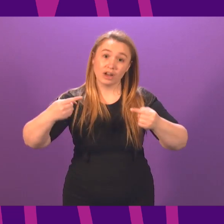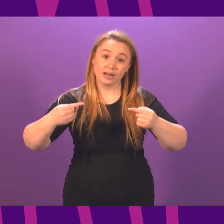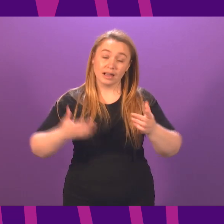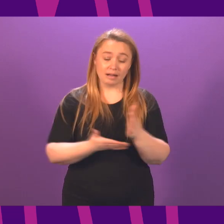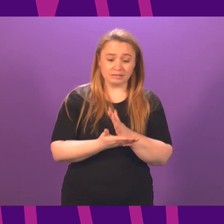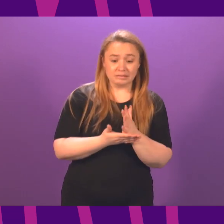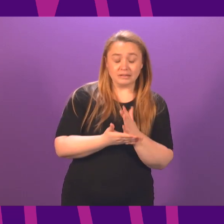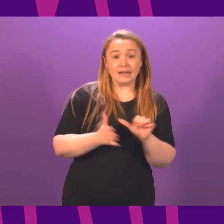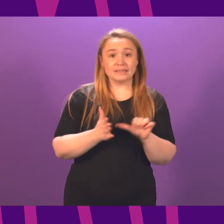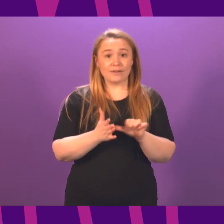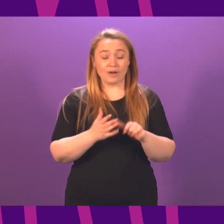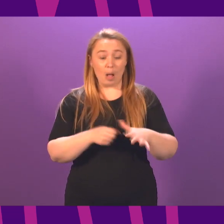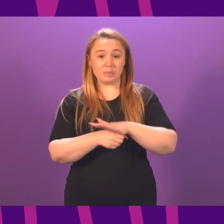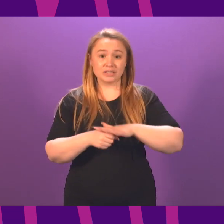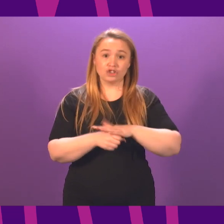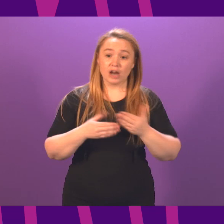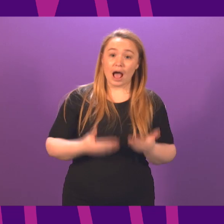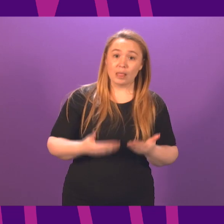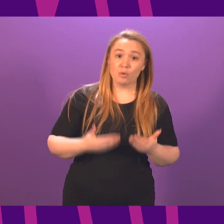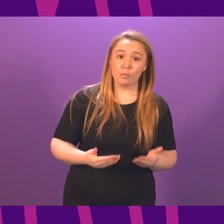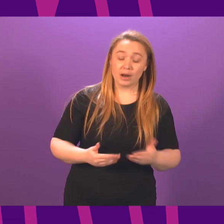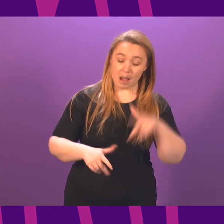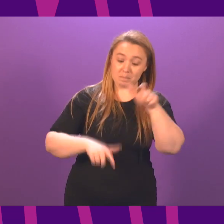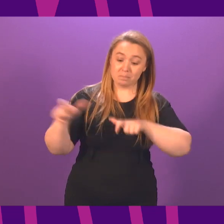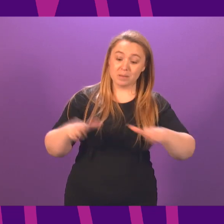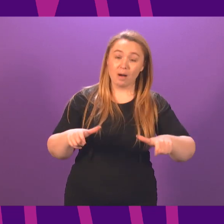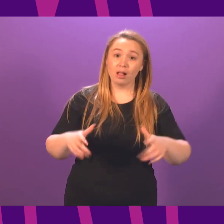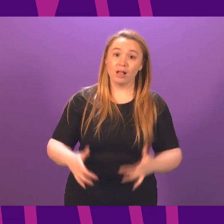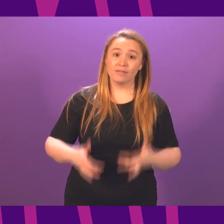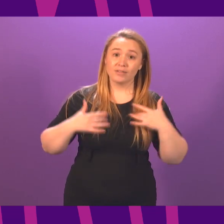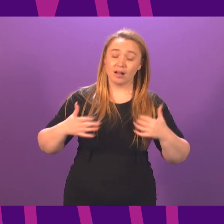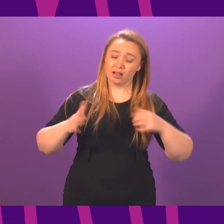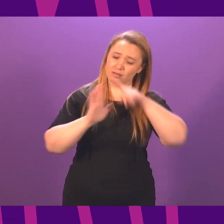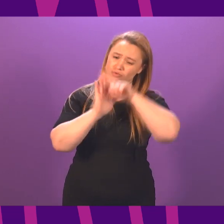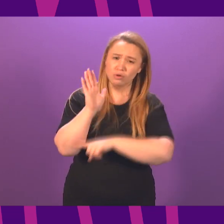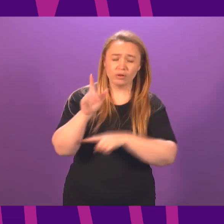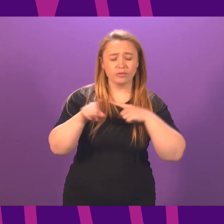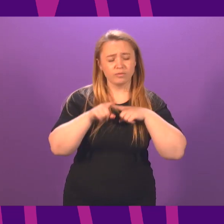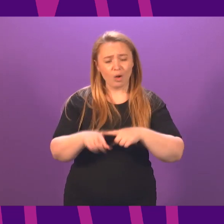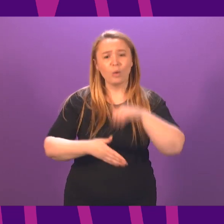difficult position and people are living under horrendous restrictions, so the situation is not